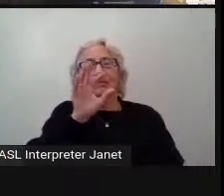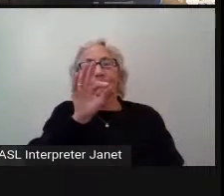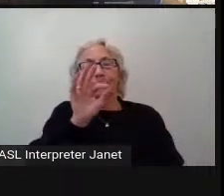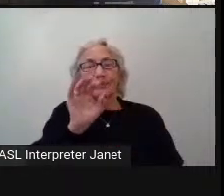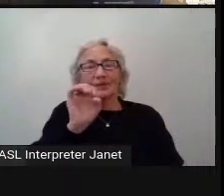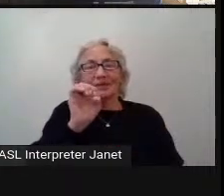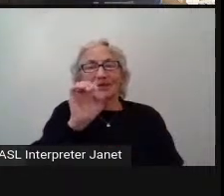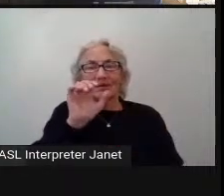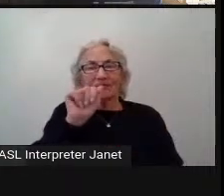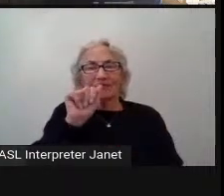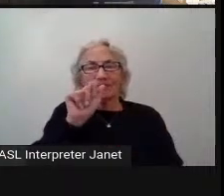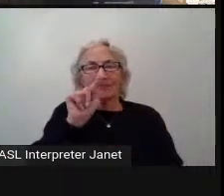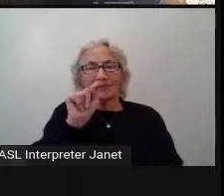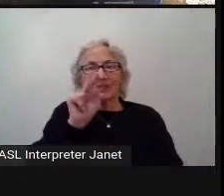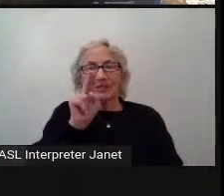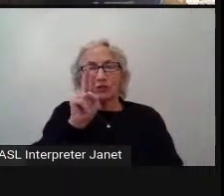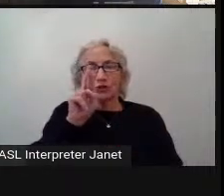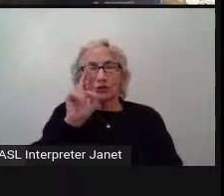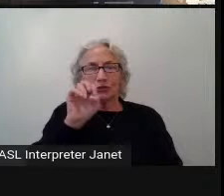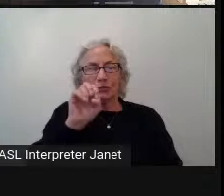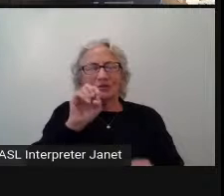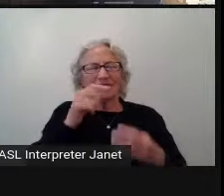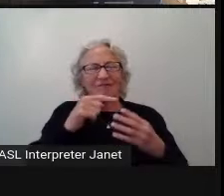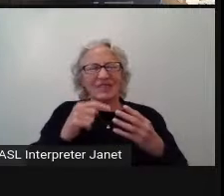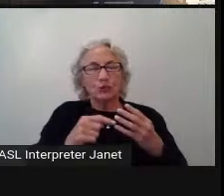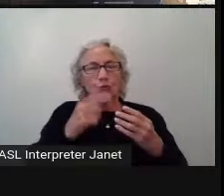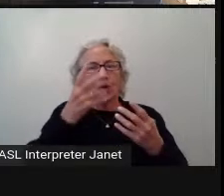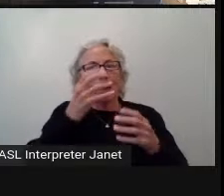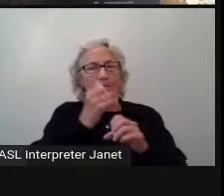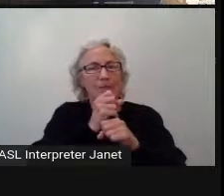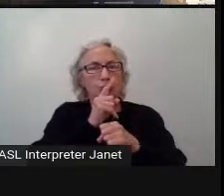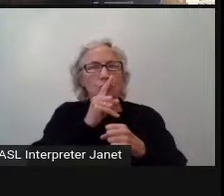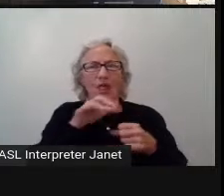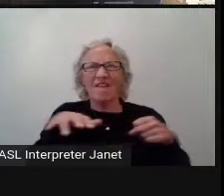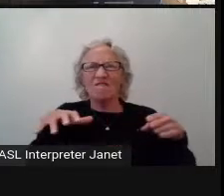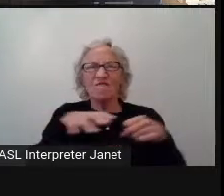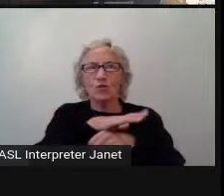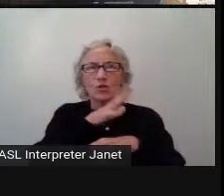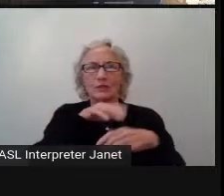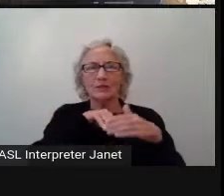is whenever a new feature is solid we show that is fully